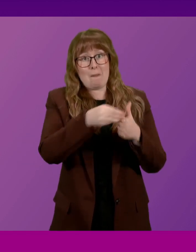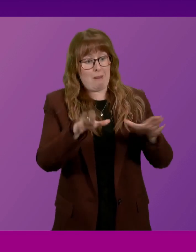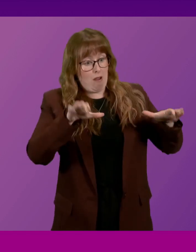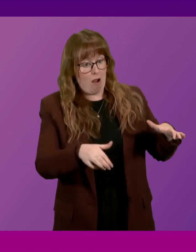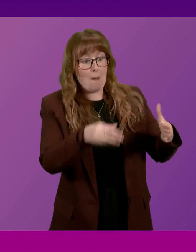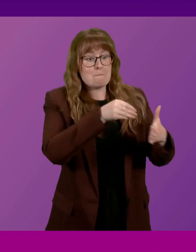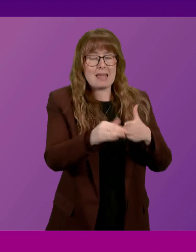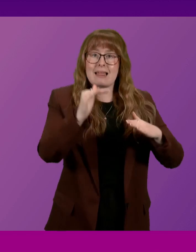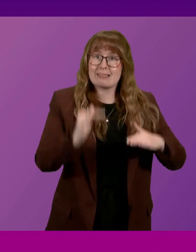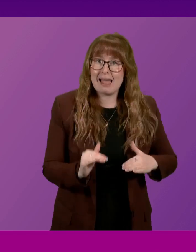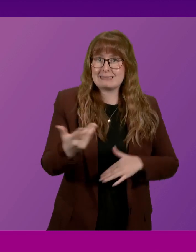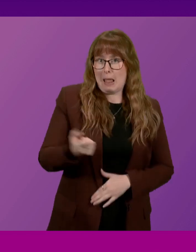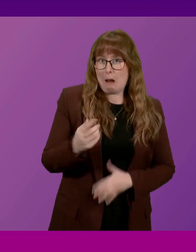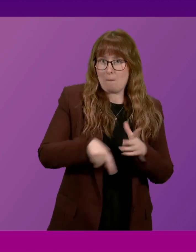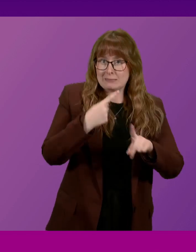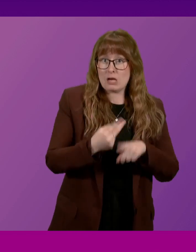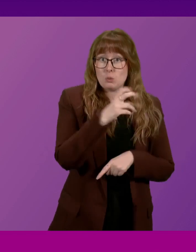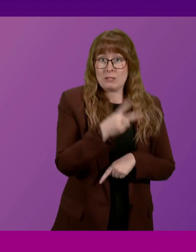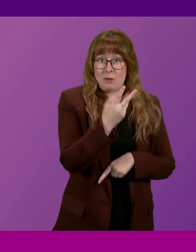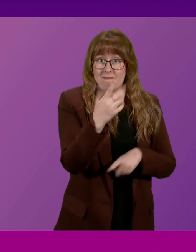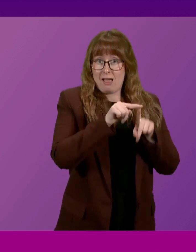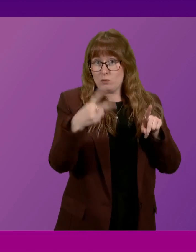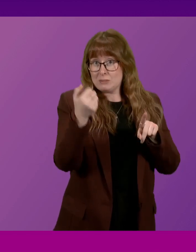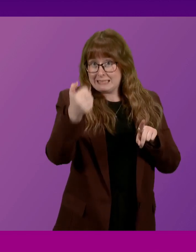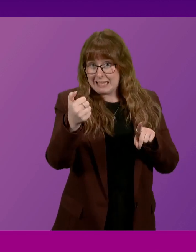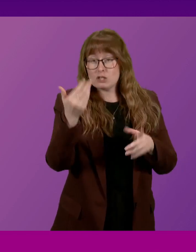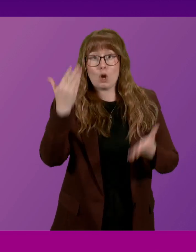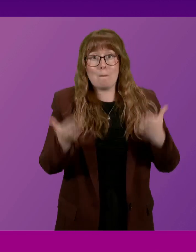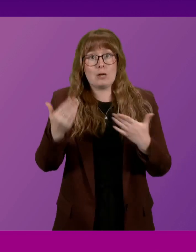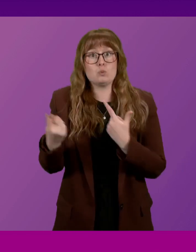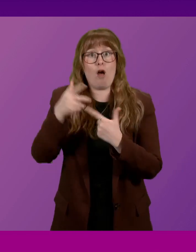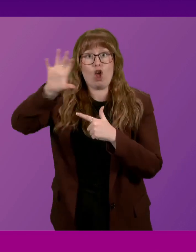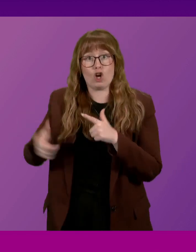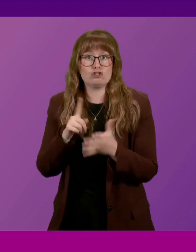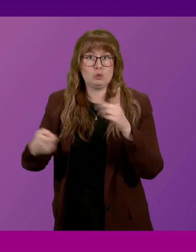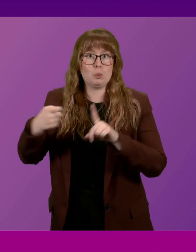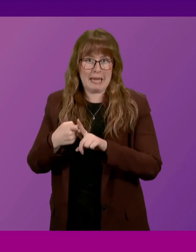less income tax in 2025-26 than they would if they lived elsewhere in the United Kingdom.